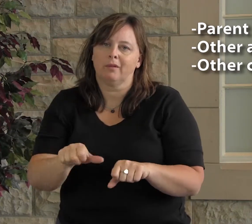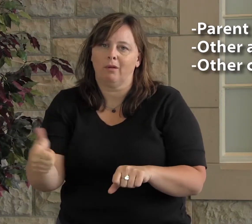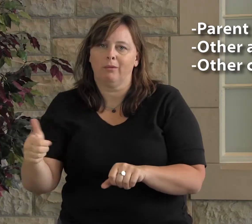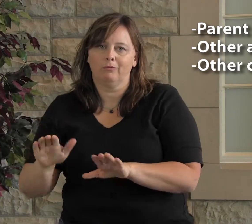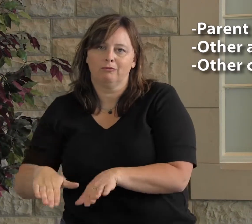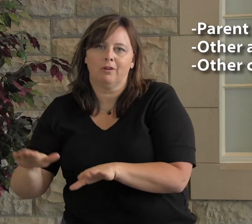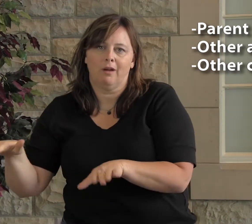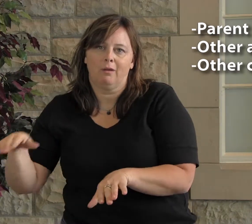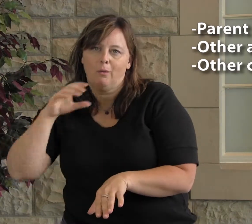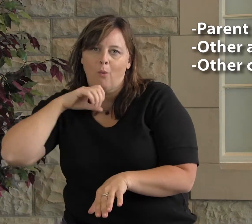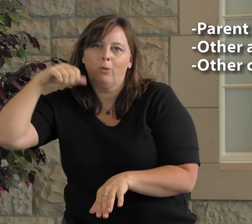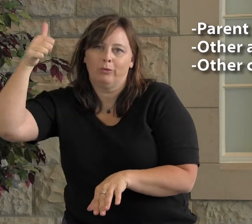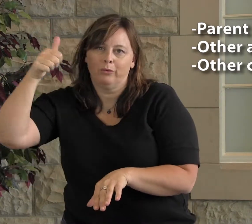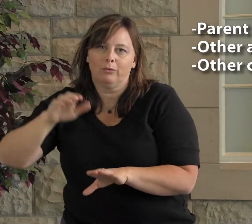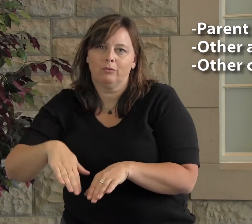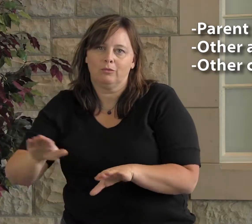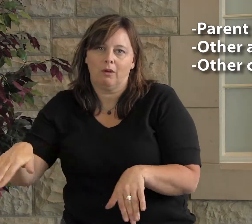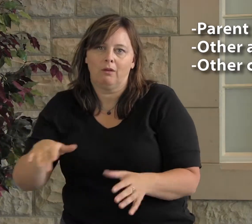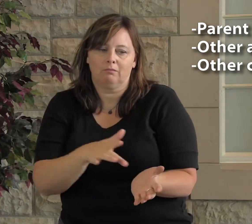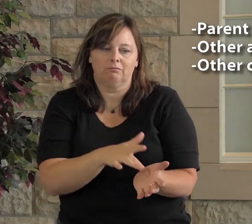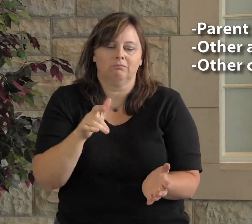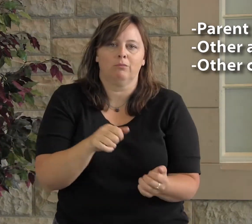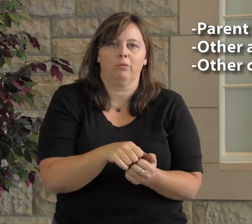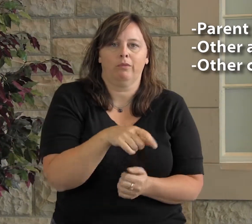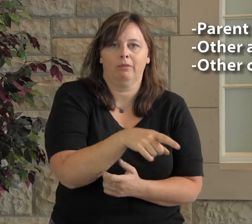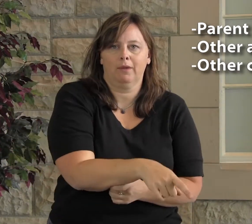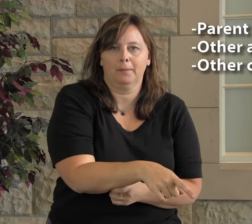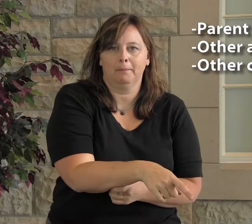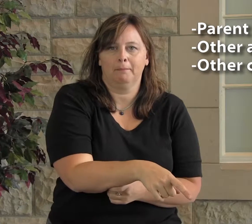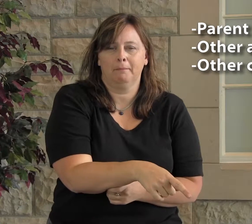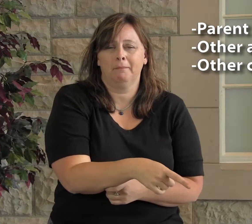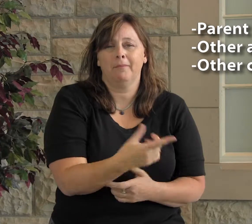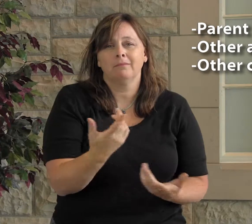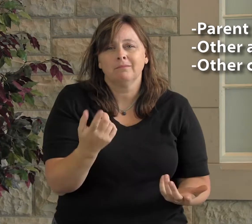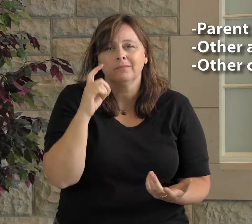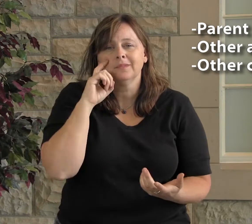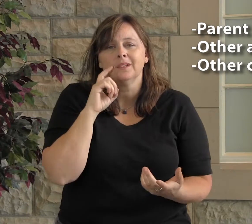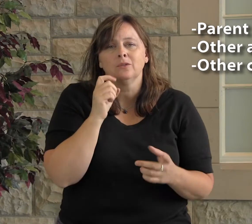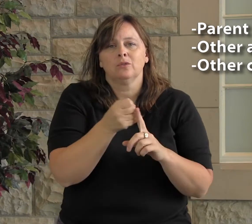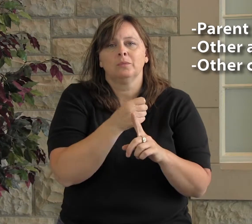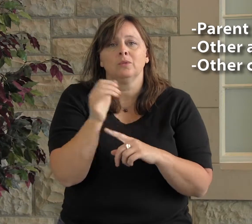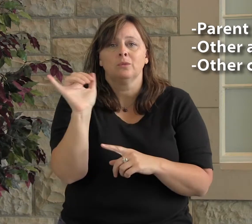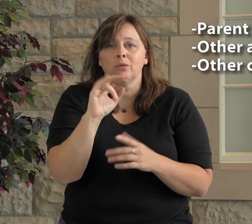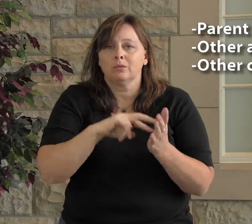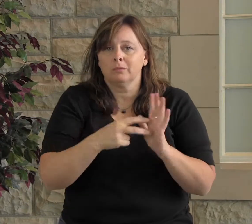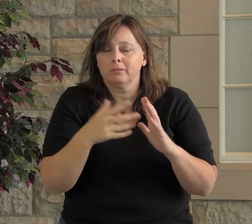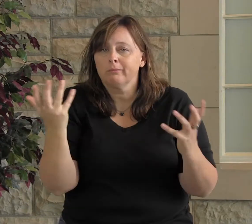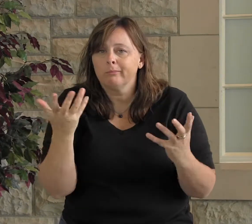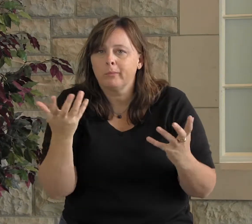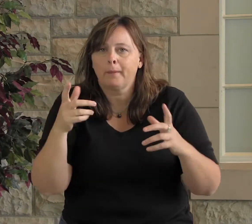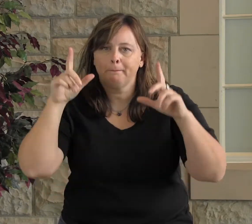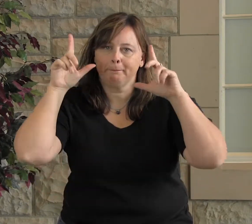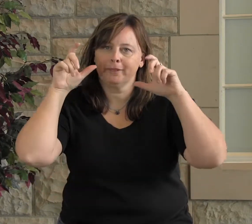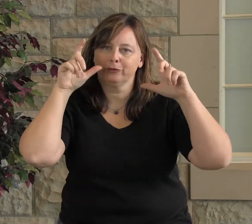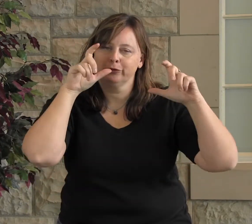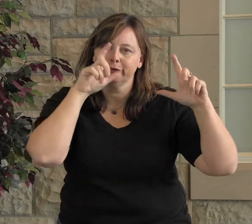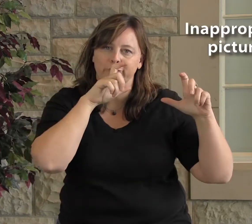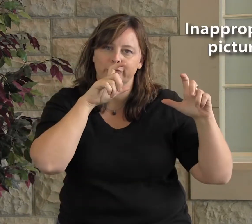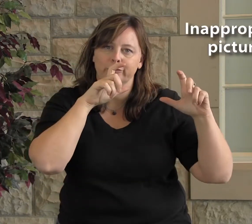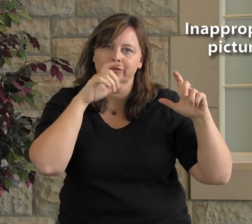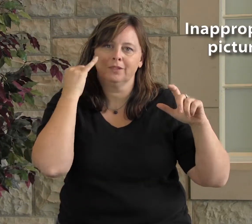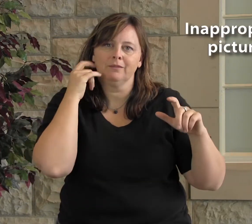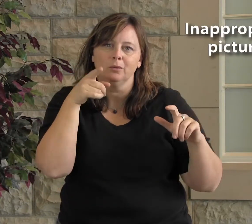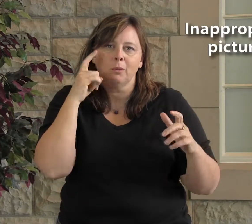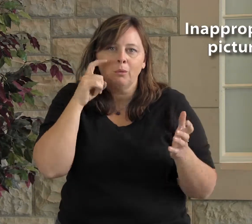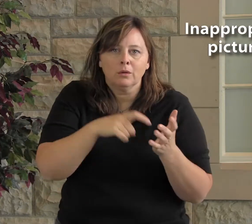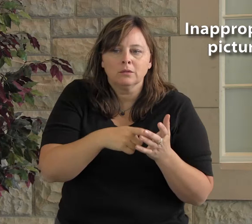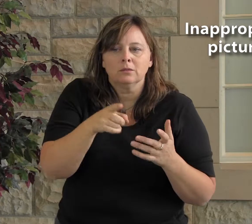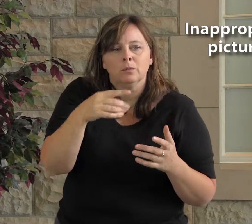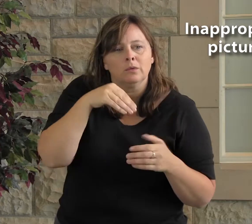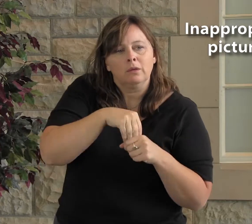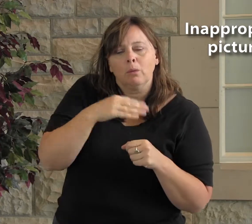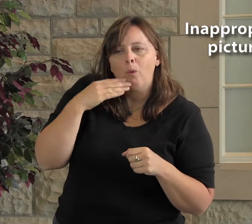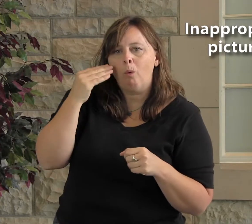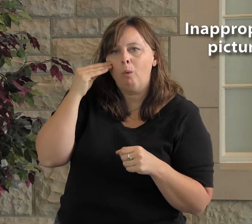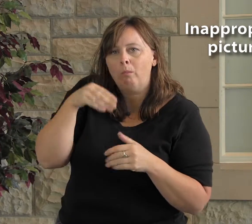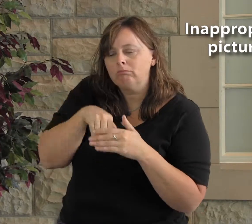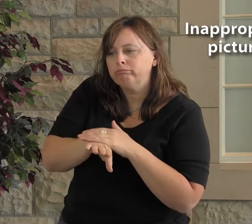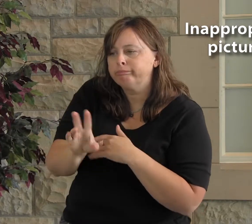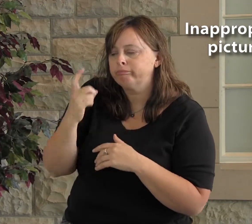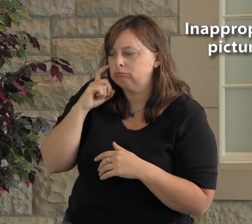and it, also, could be a sibling or an older child. Sexual abuse, also, can mean taking inappropriate pictures.